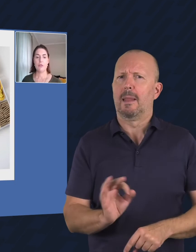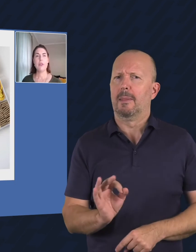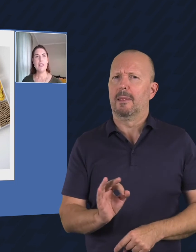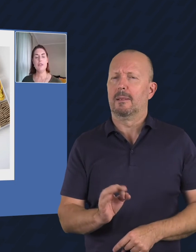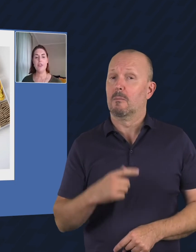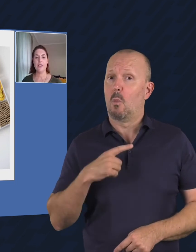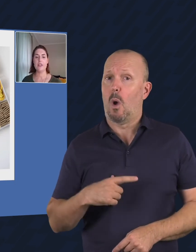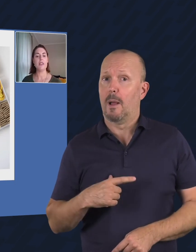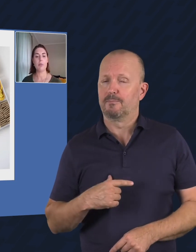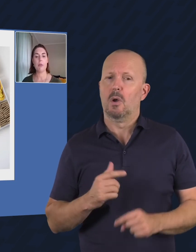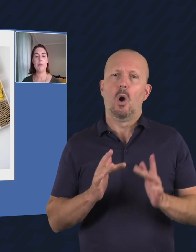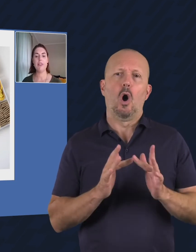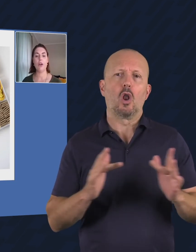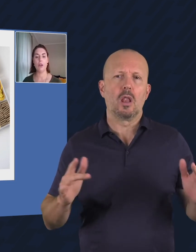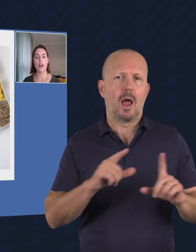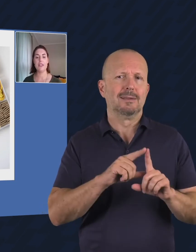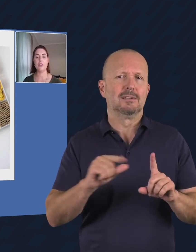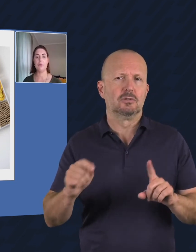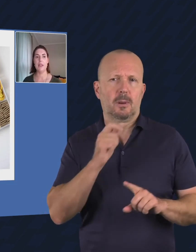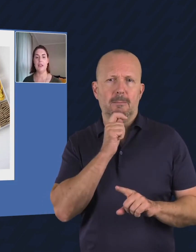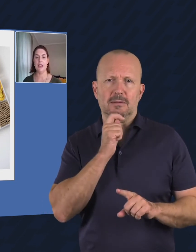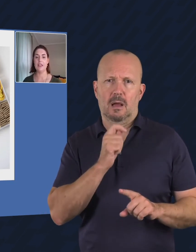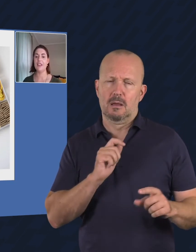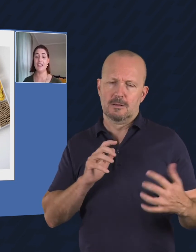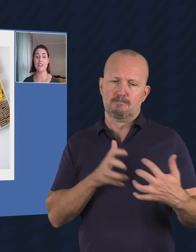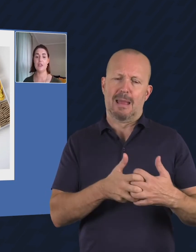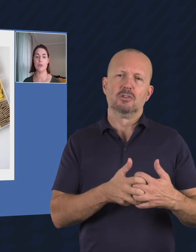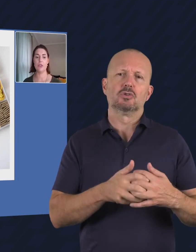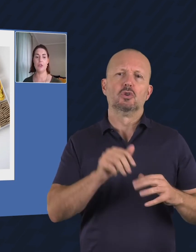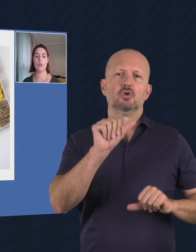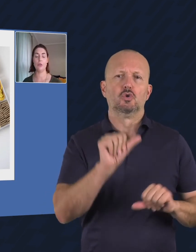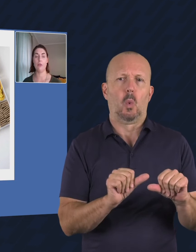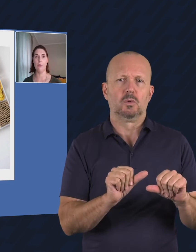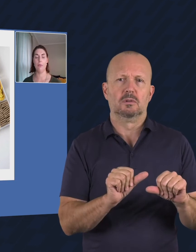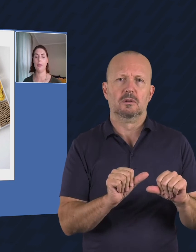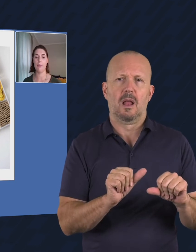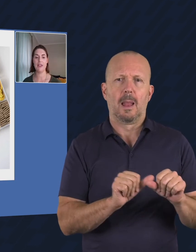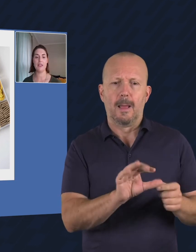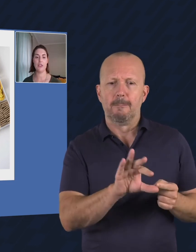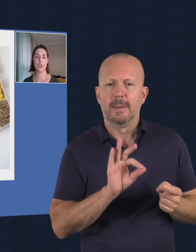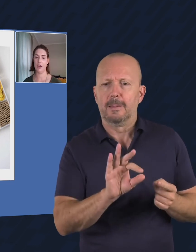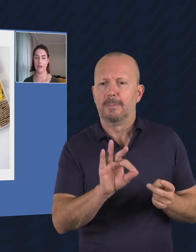The reason for this is probably that online digital media is ideally suited to the short form, the bite-size chunk.